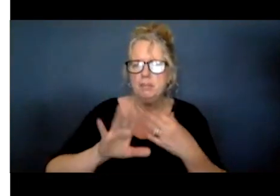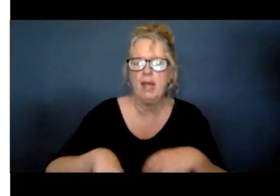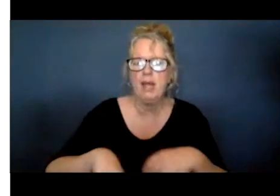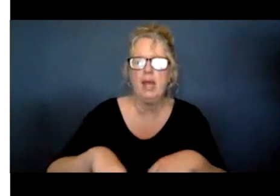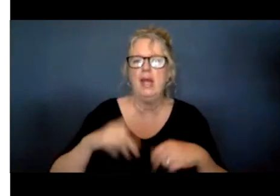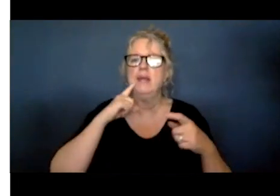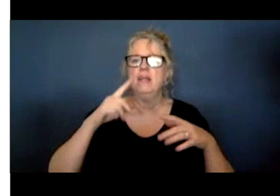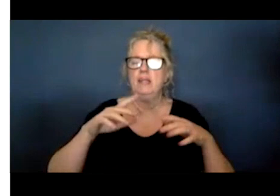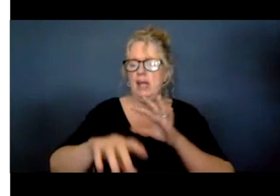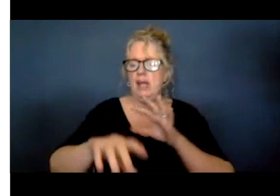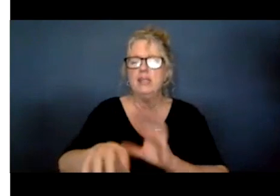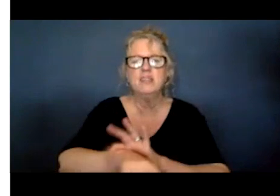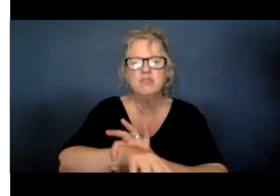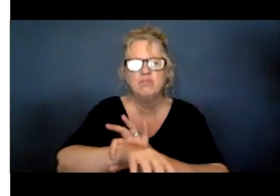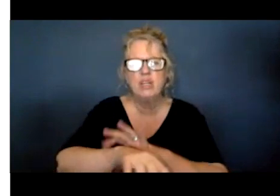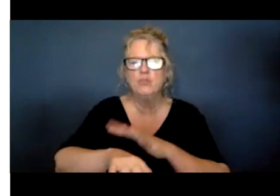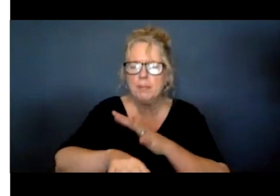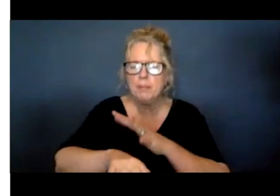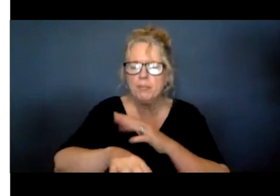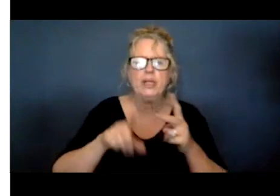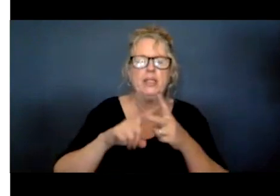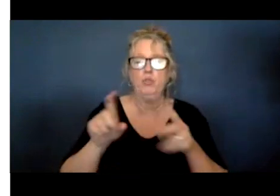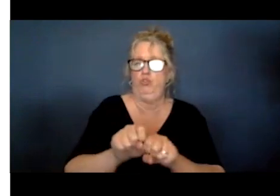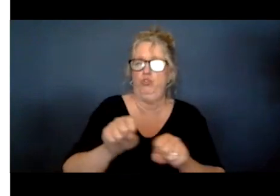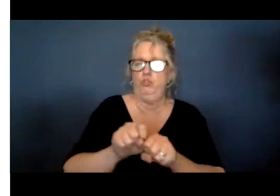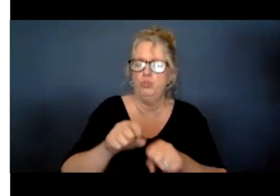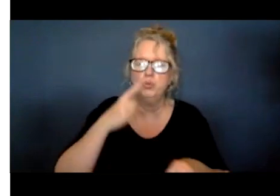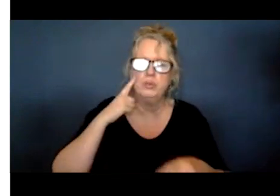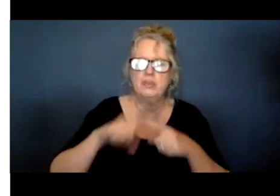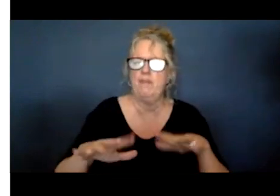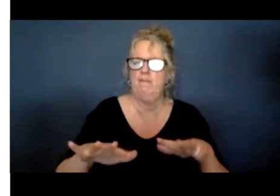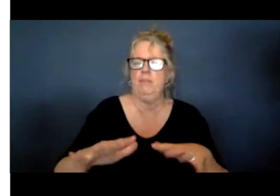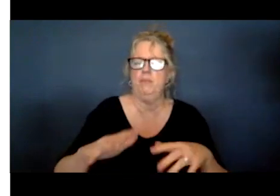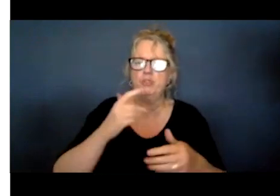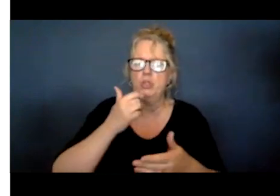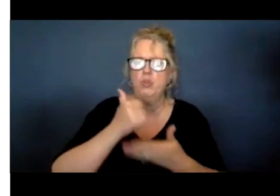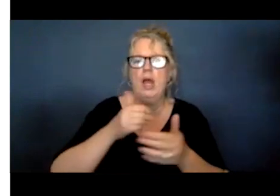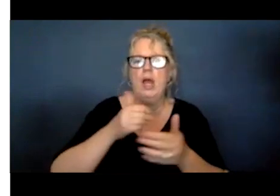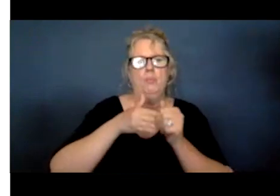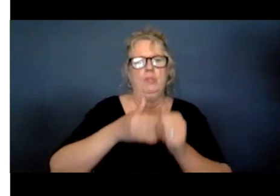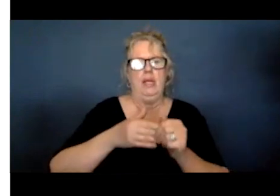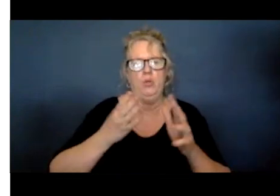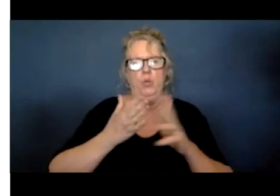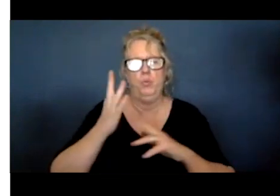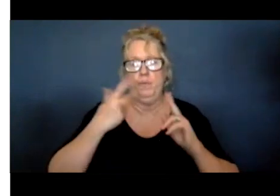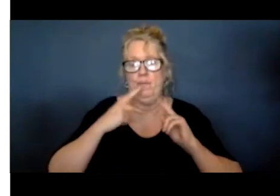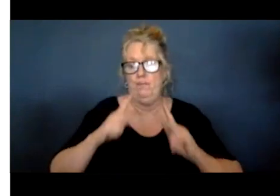wristbands or shoes, use vibration patterns to guide users through physical spaces.